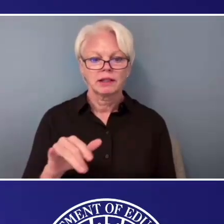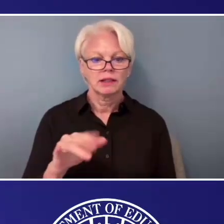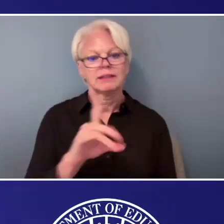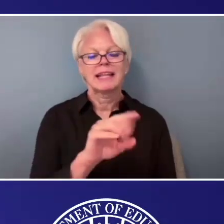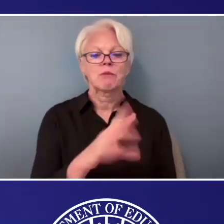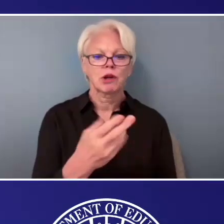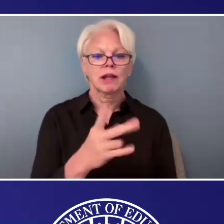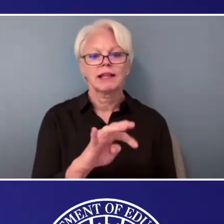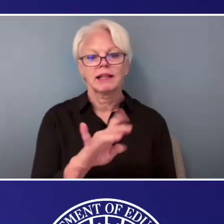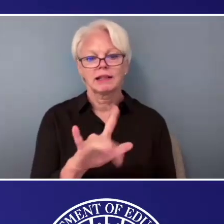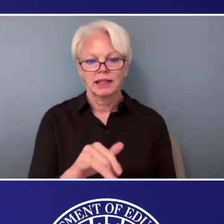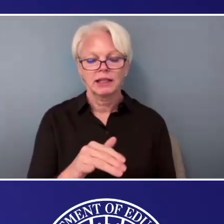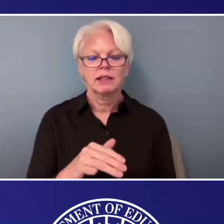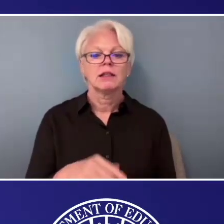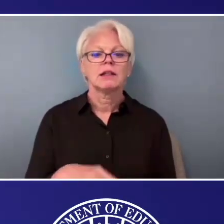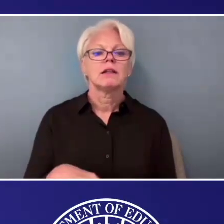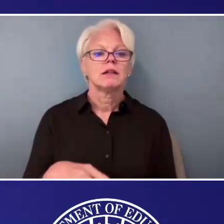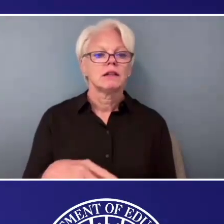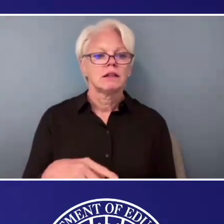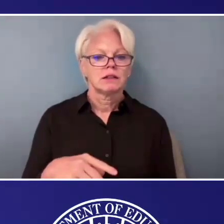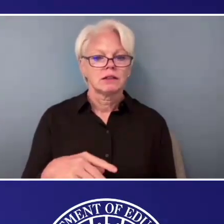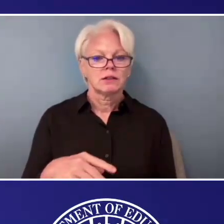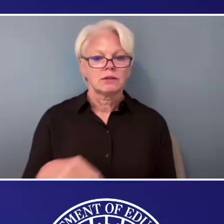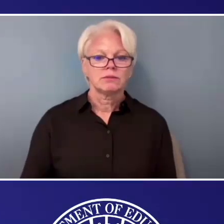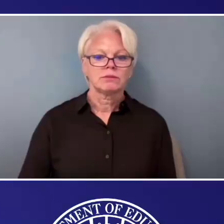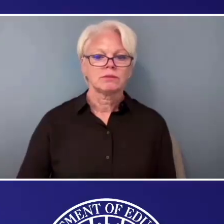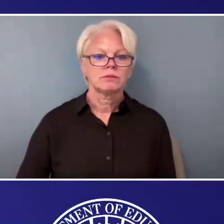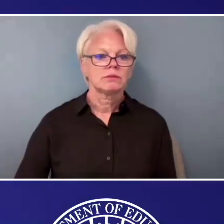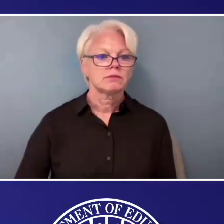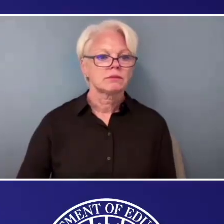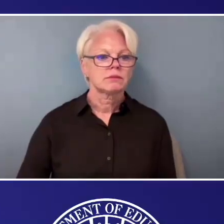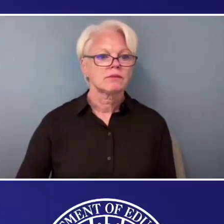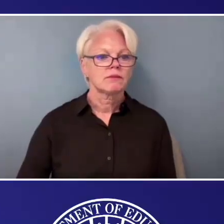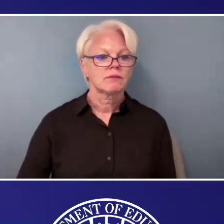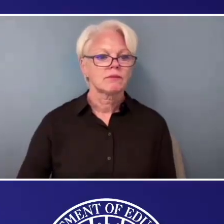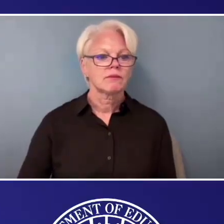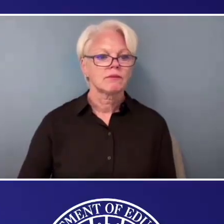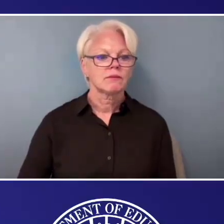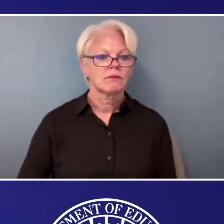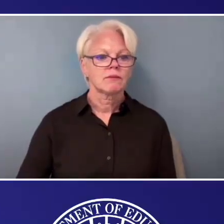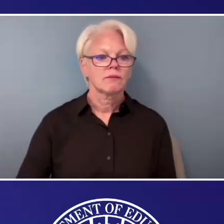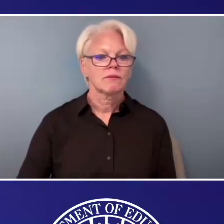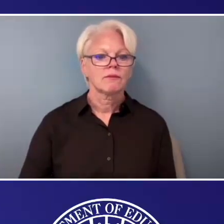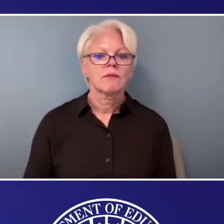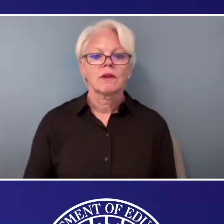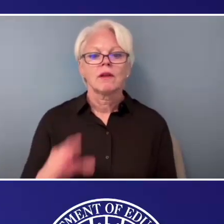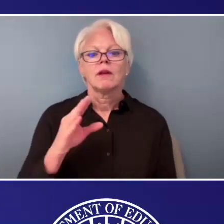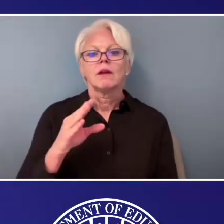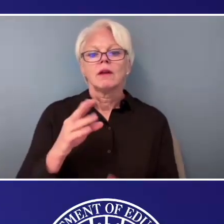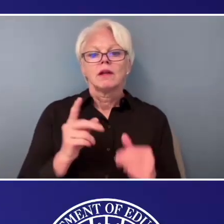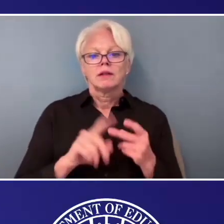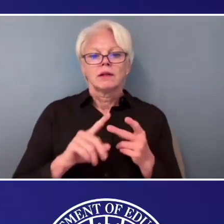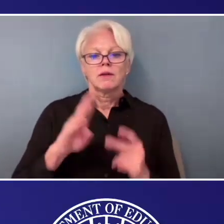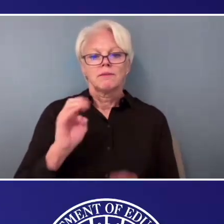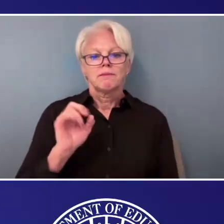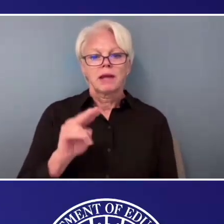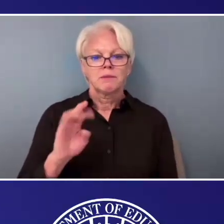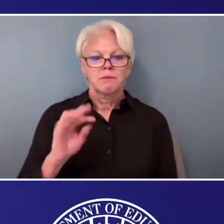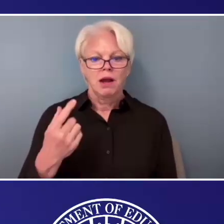Student loan borrowers who are veterans, military service members, or groups representing them, primary? Faisal Sulman, present. And alternate?